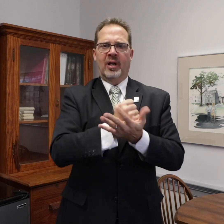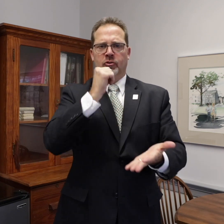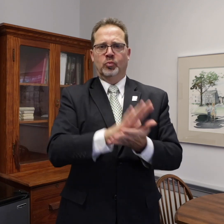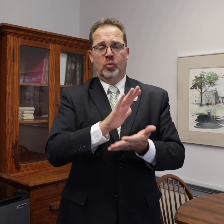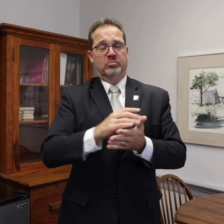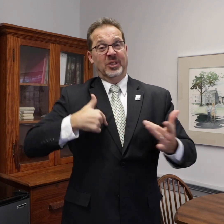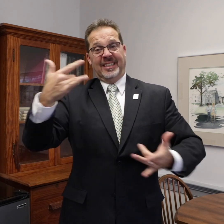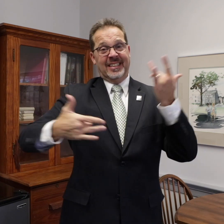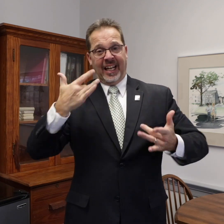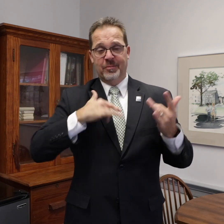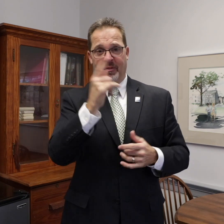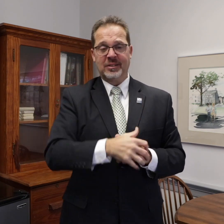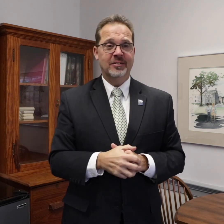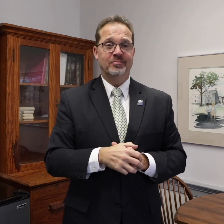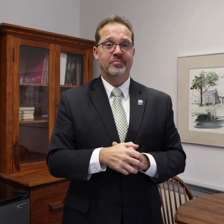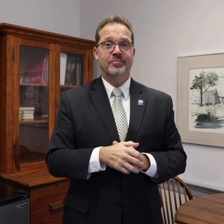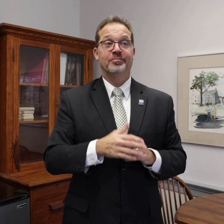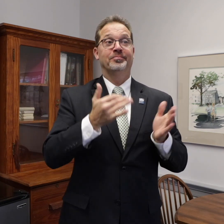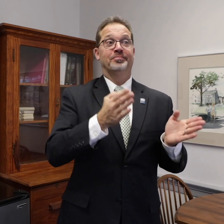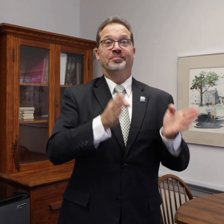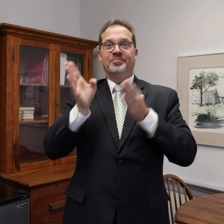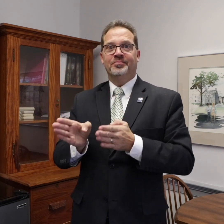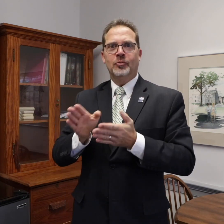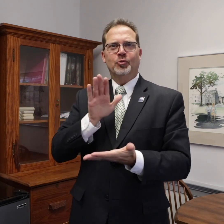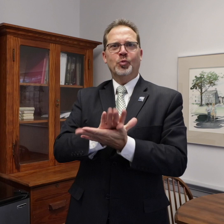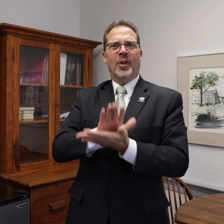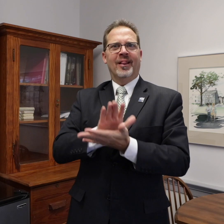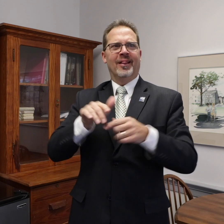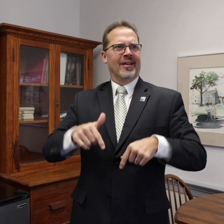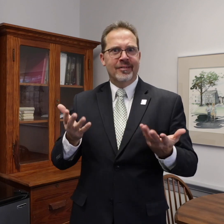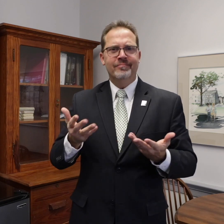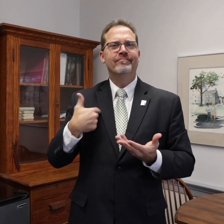full accreditation. We are so excited about this prospect. Secondly, I wanted to